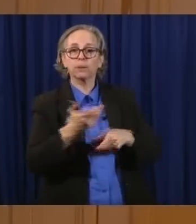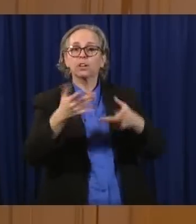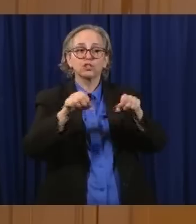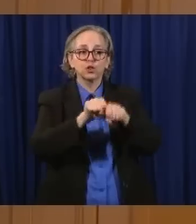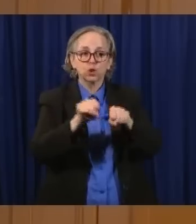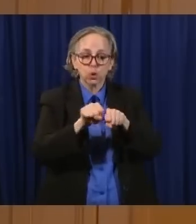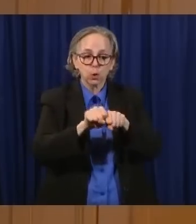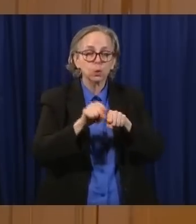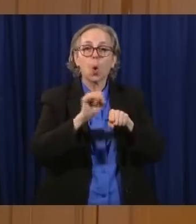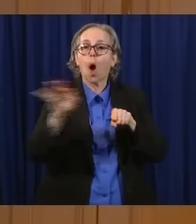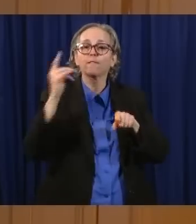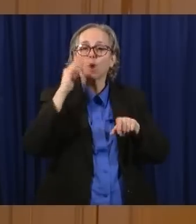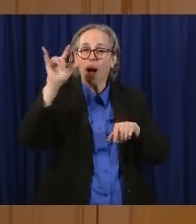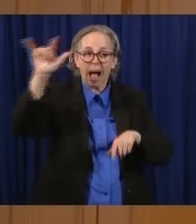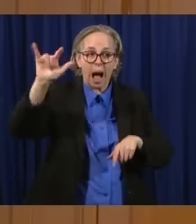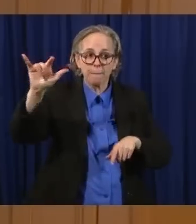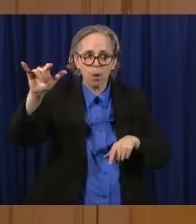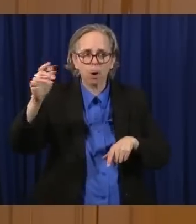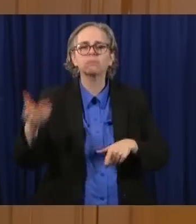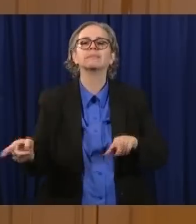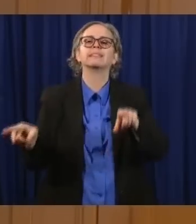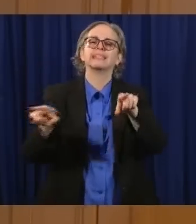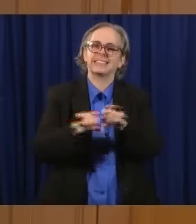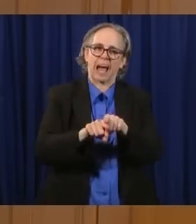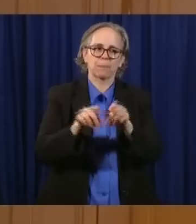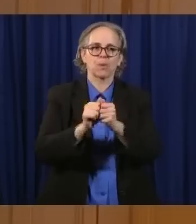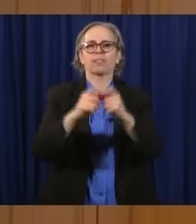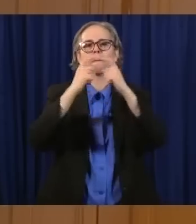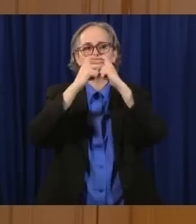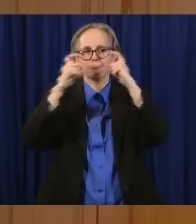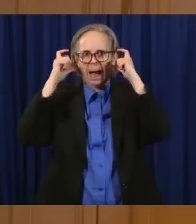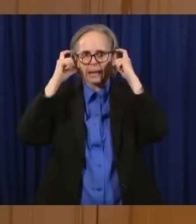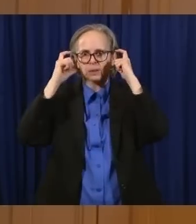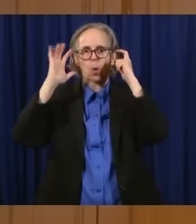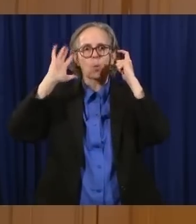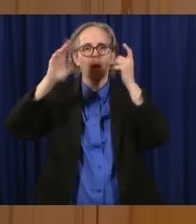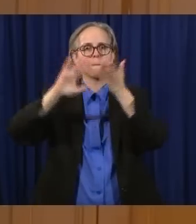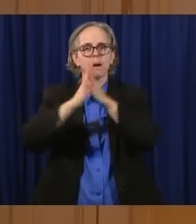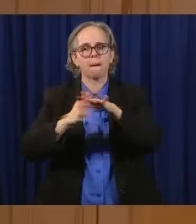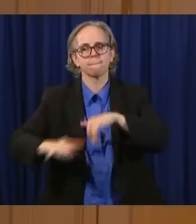WILL BECOME A NEW PART OF THEIR LIVES JUST LIKE TAKING OFF OUR